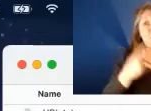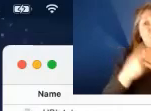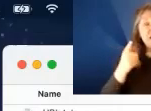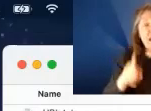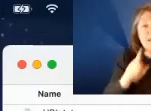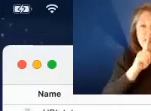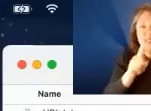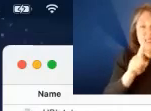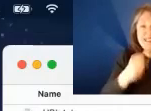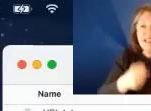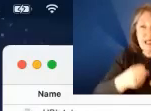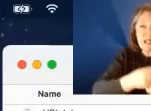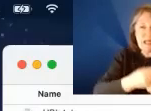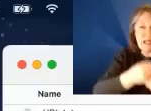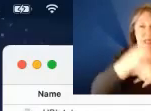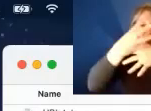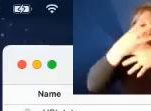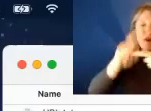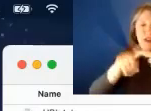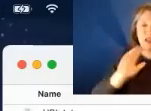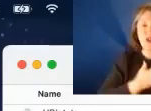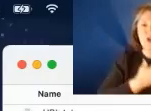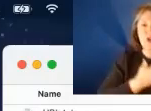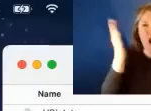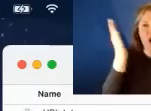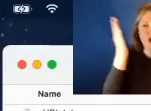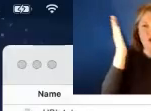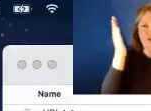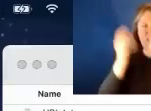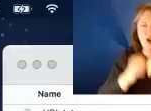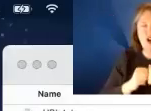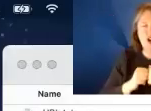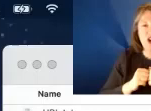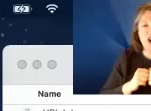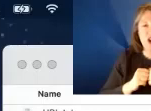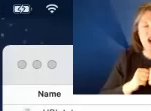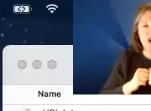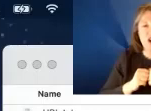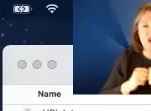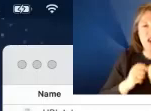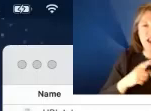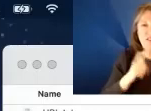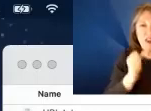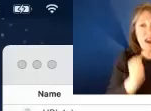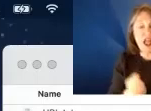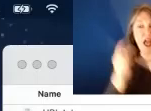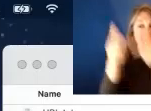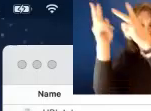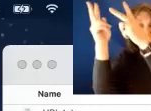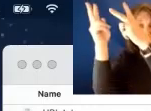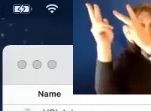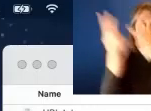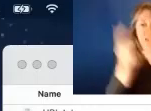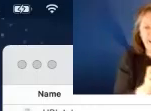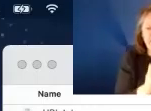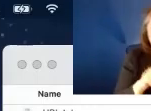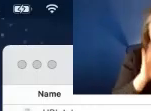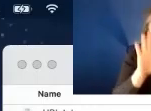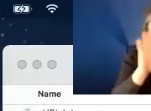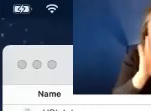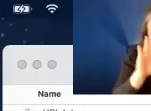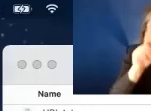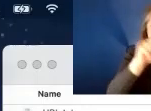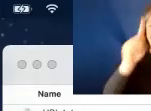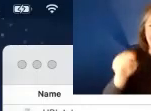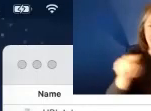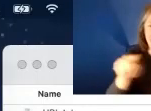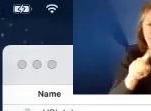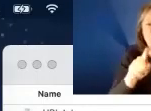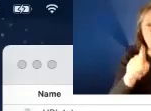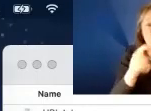this up onto our server, and it is sending it back so now we have an image there.